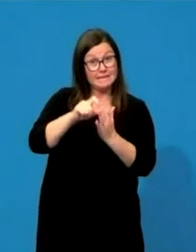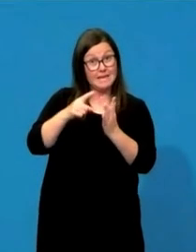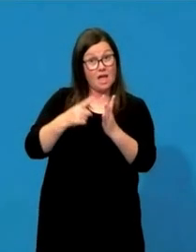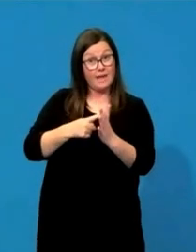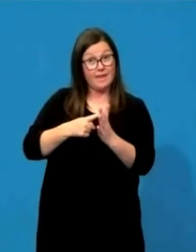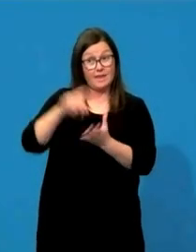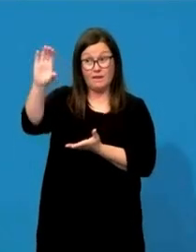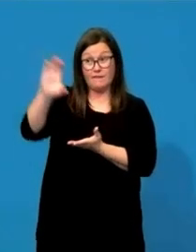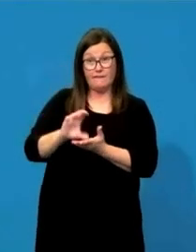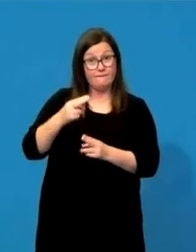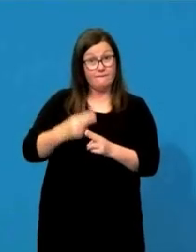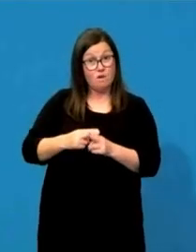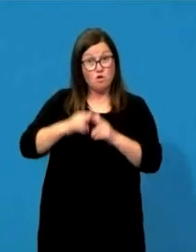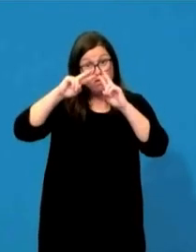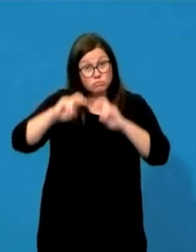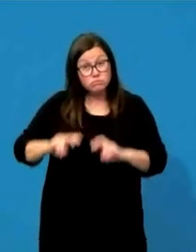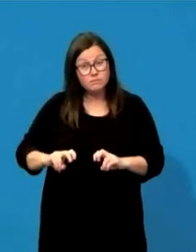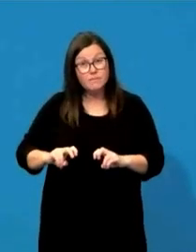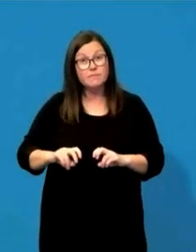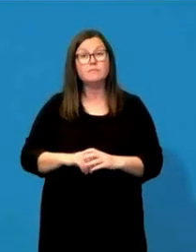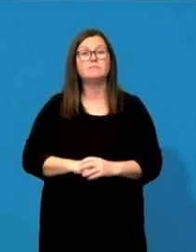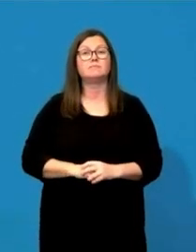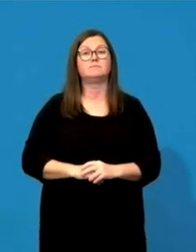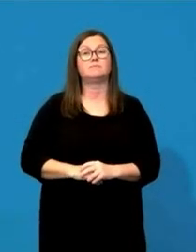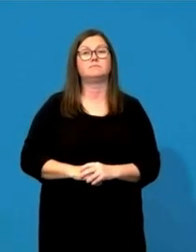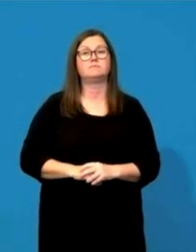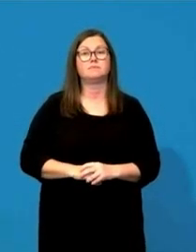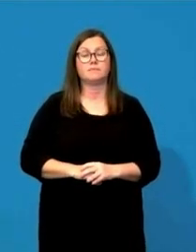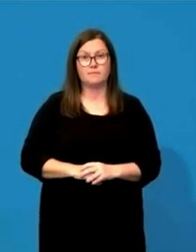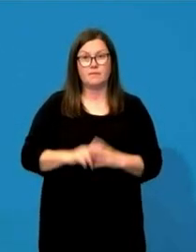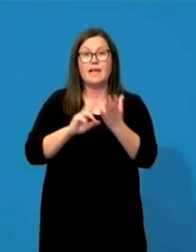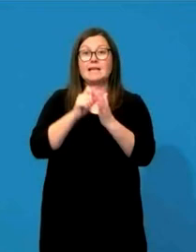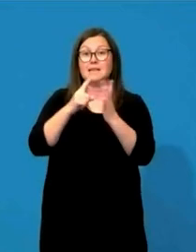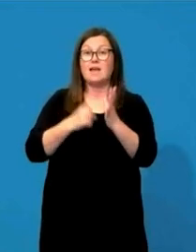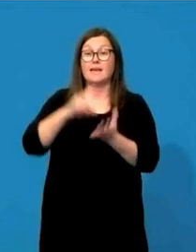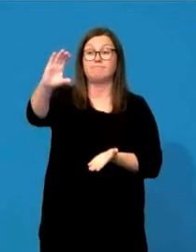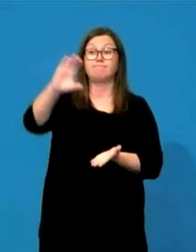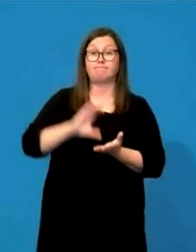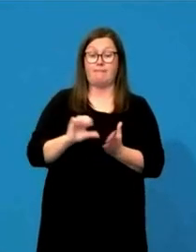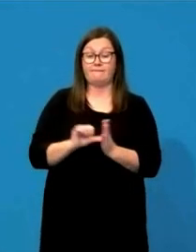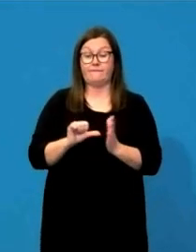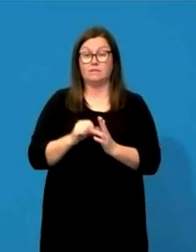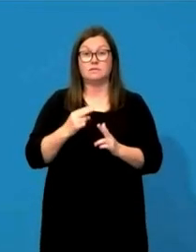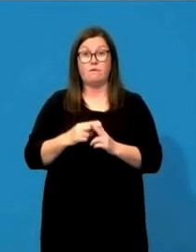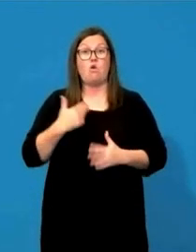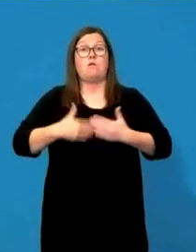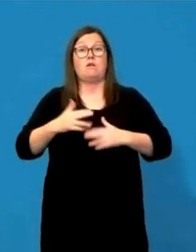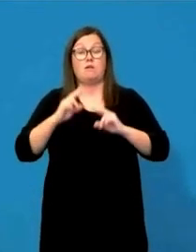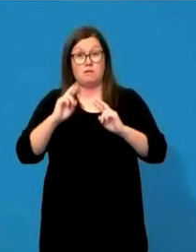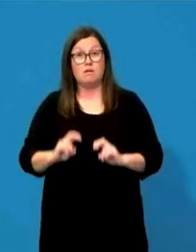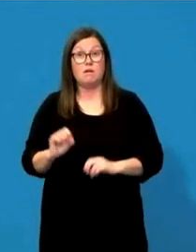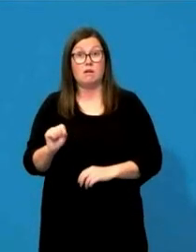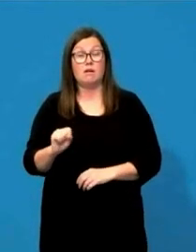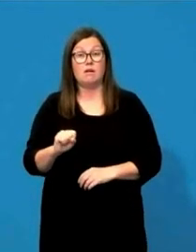So the NDIA provided us with funding to do it, but we - Marnin provided additional